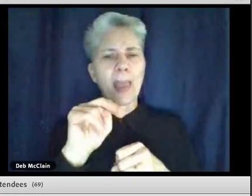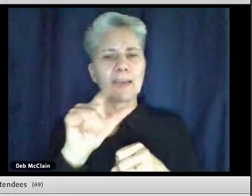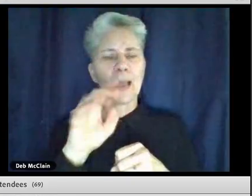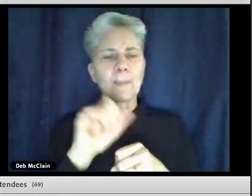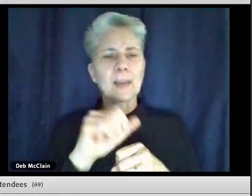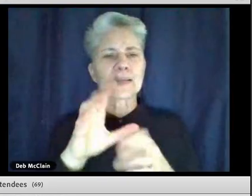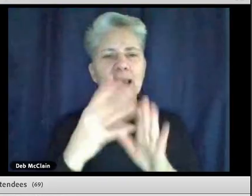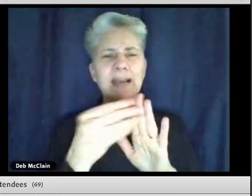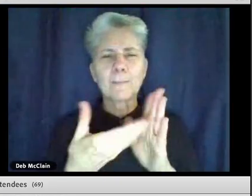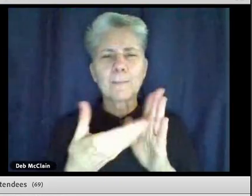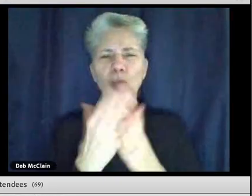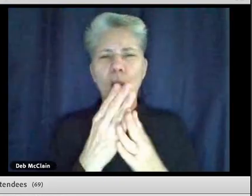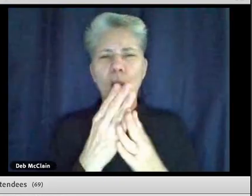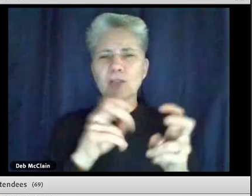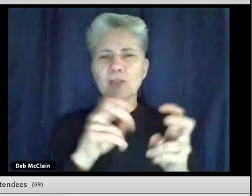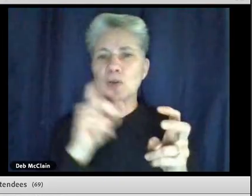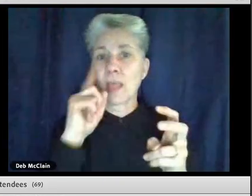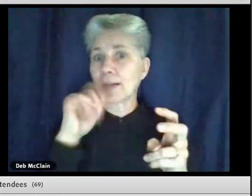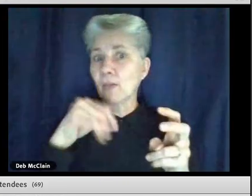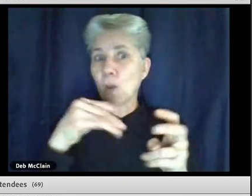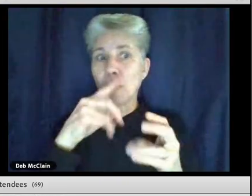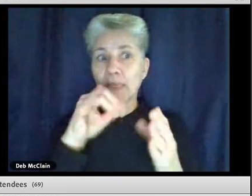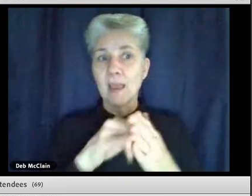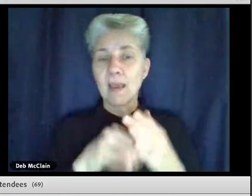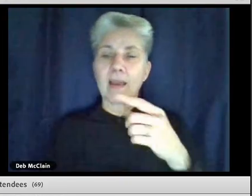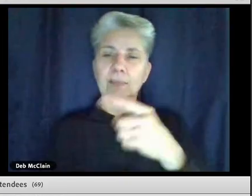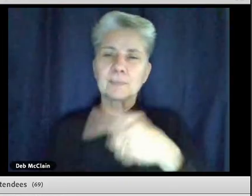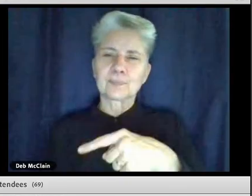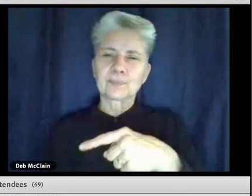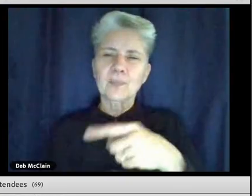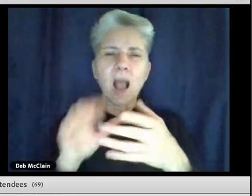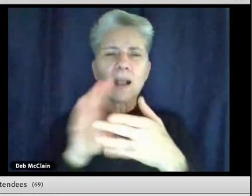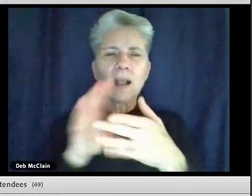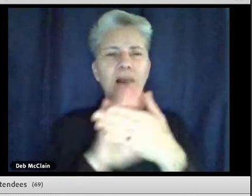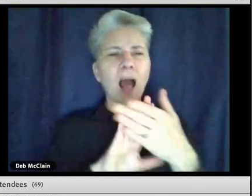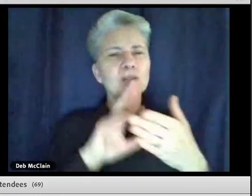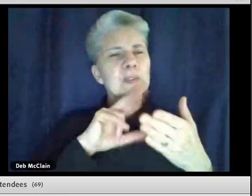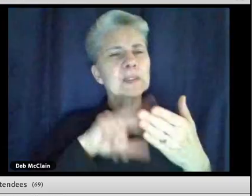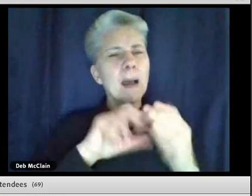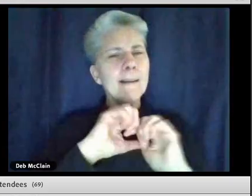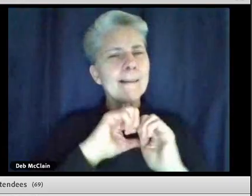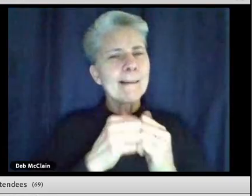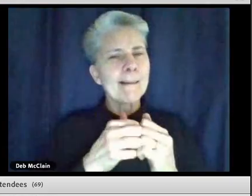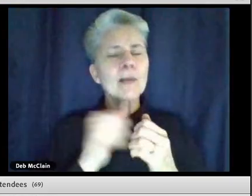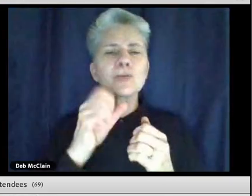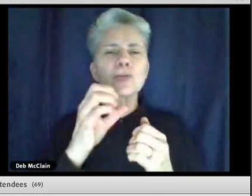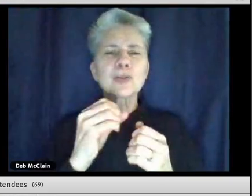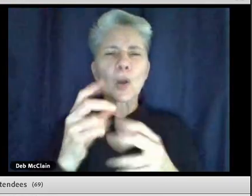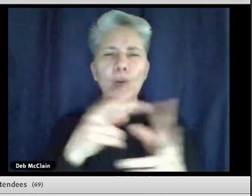"How Libraries Should Respond to Coronavirus and Other Pandemics." Copyright issues is something I hadn't even thought about.